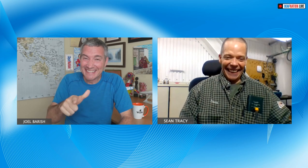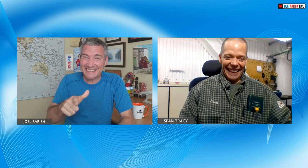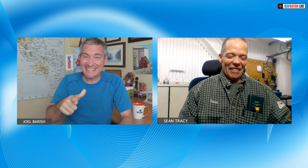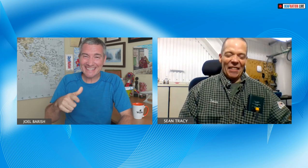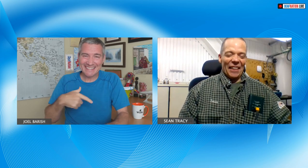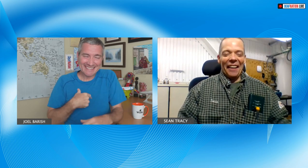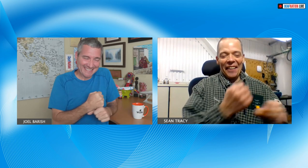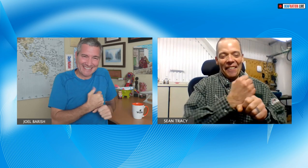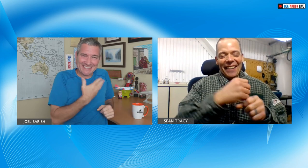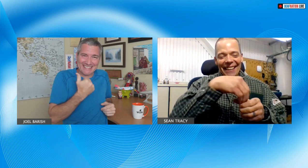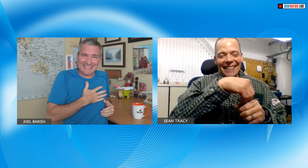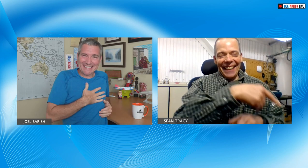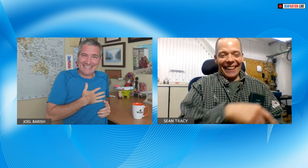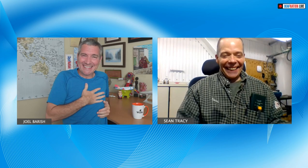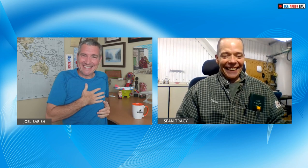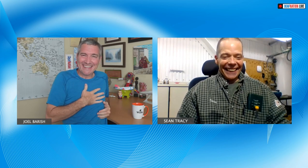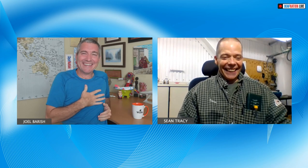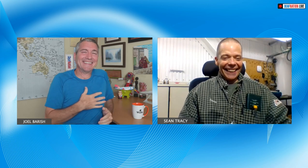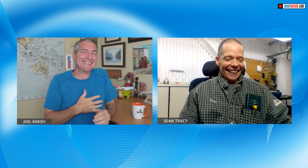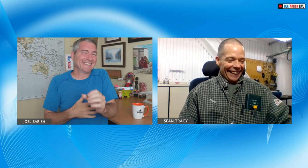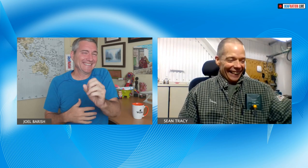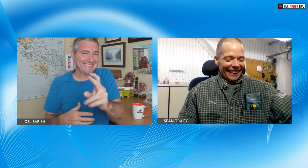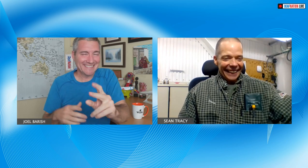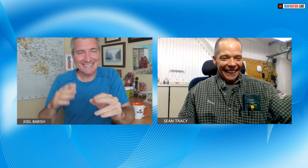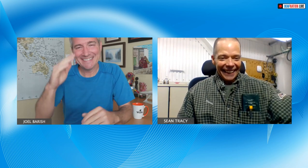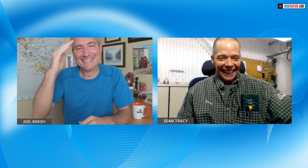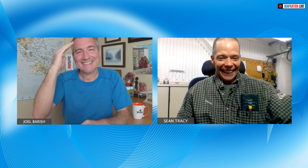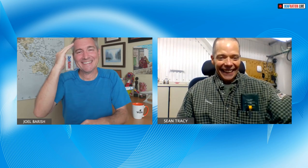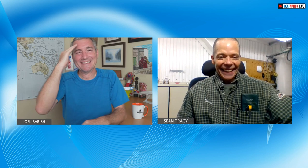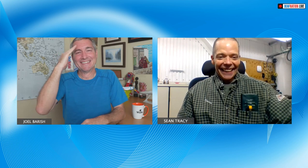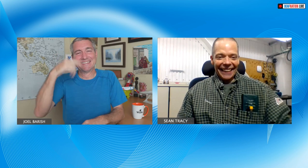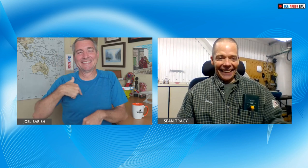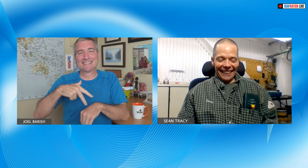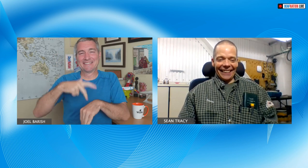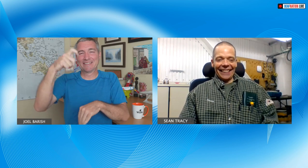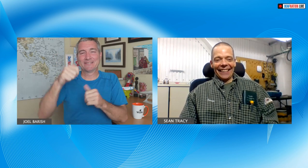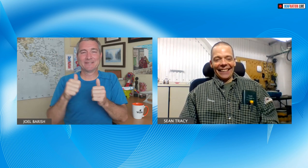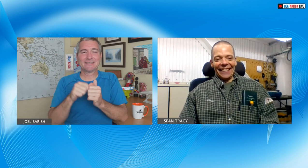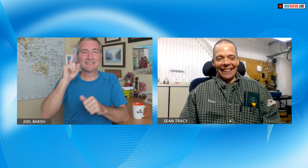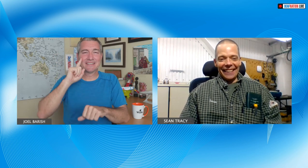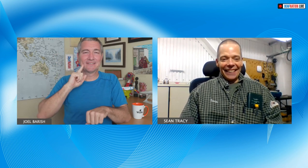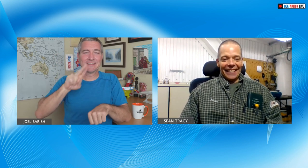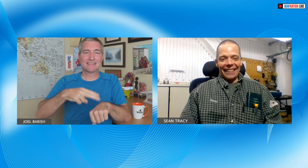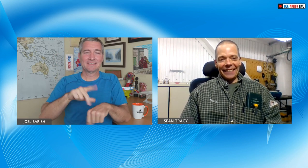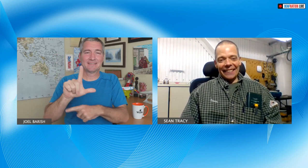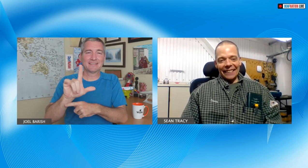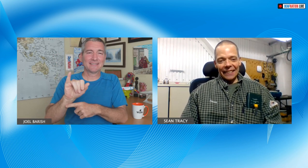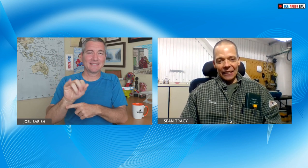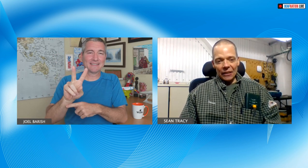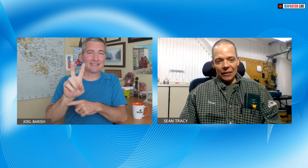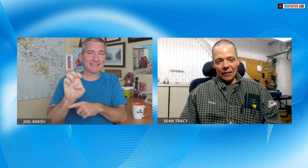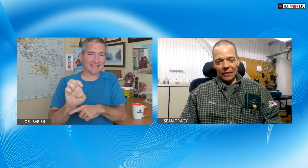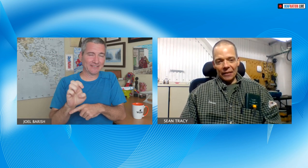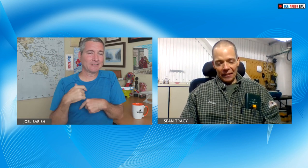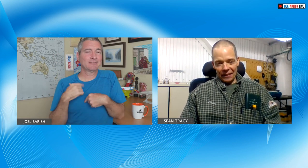You're drinking oil?! No, there's coffee inside. Oh my gosh, you scared me! Hi, this is Joel Barish with Deaf Nation Live.